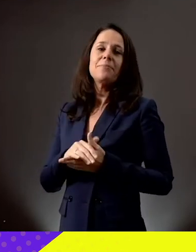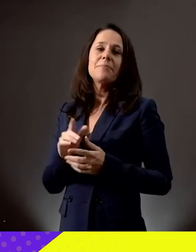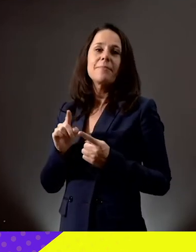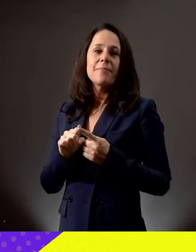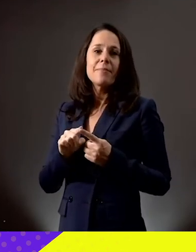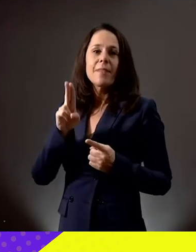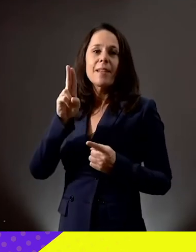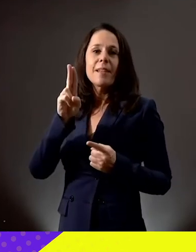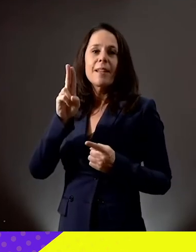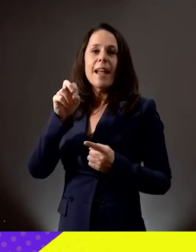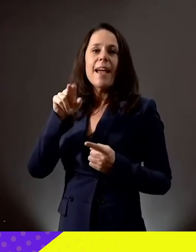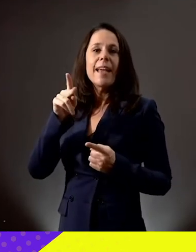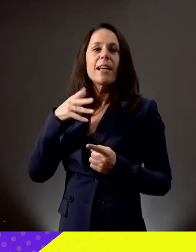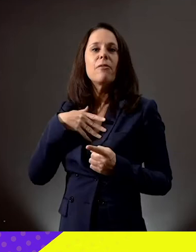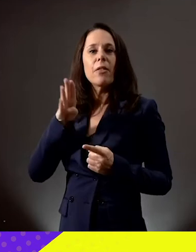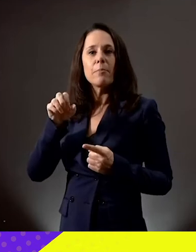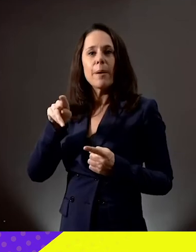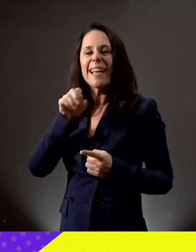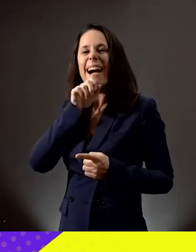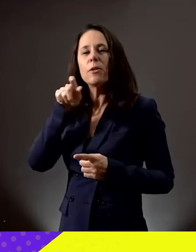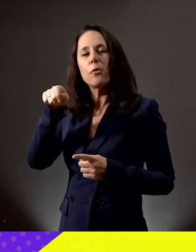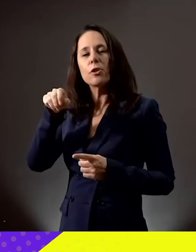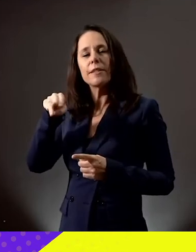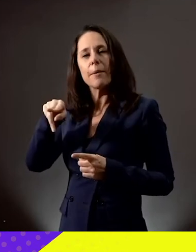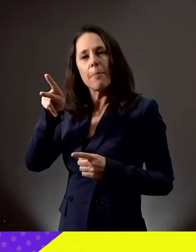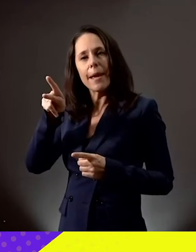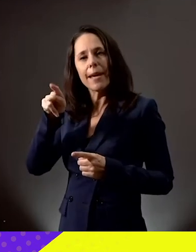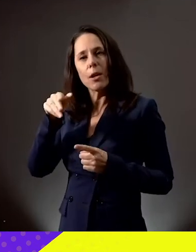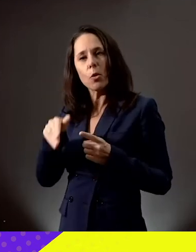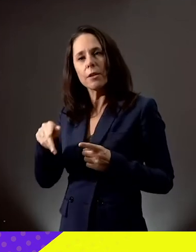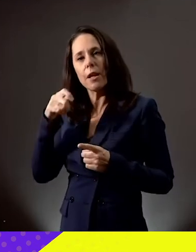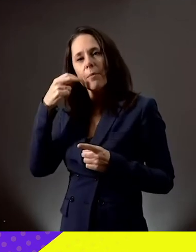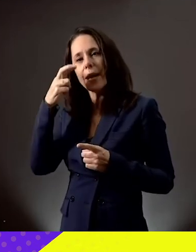former chair of MKB Rotterdam-Rijnmond, now general director of the job garden.